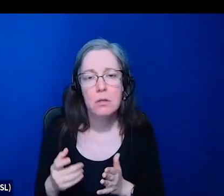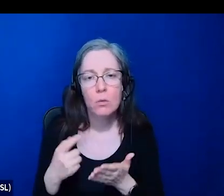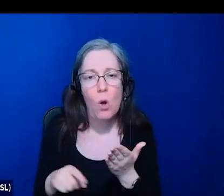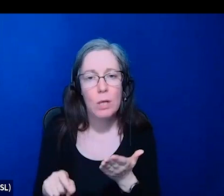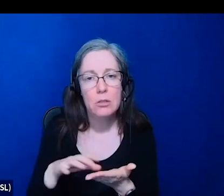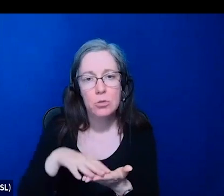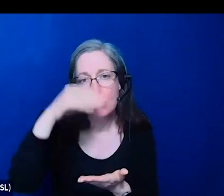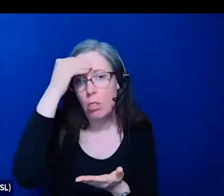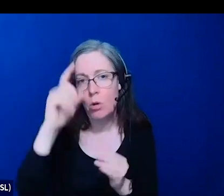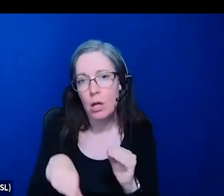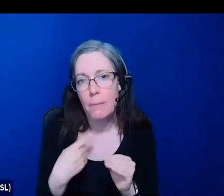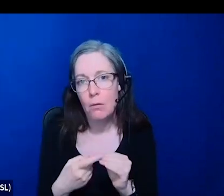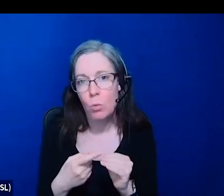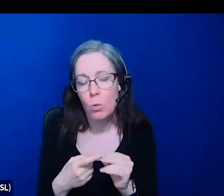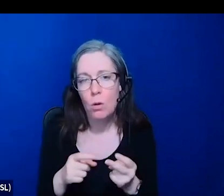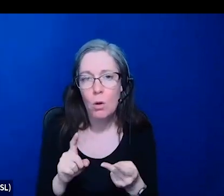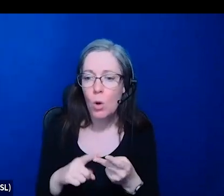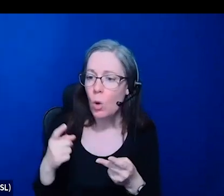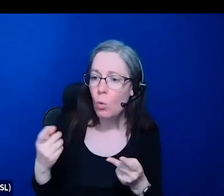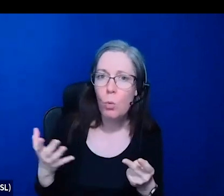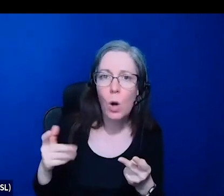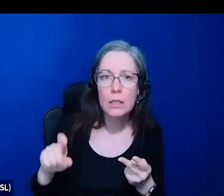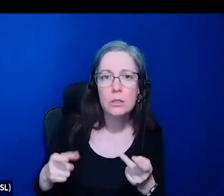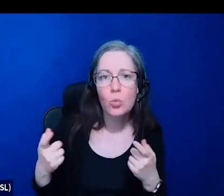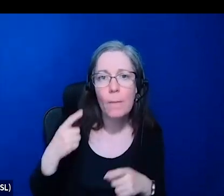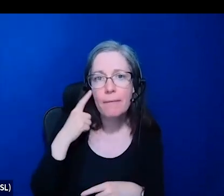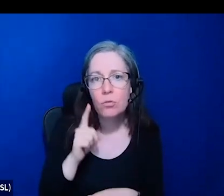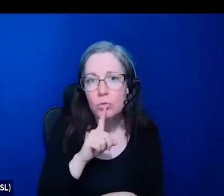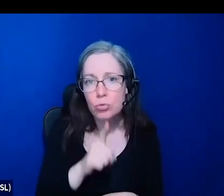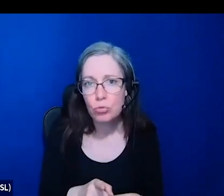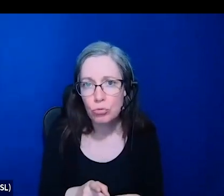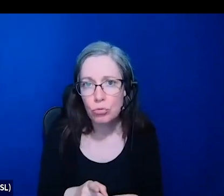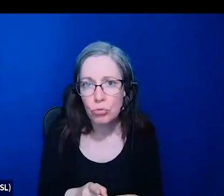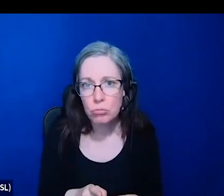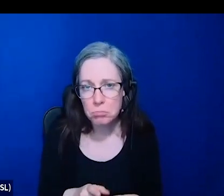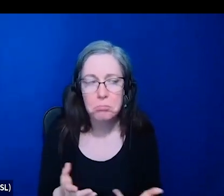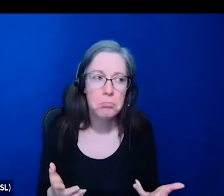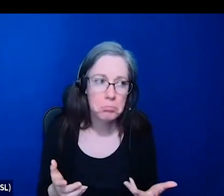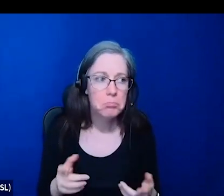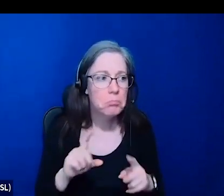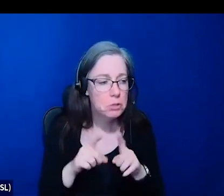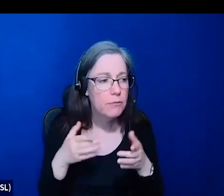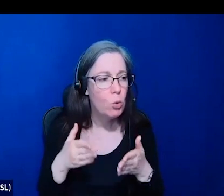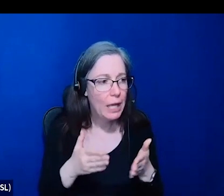to find out, what we need to get done for sure. There's a couple of different ways of organizing the work